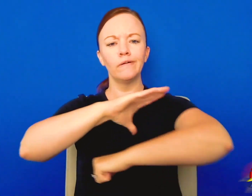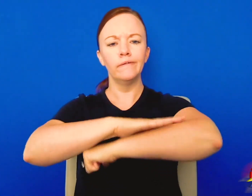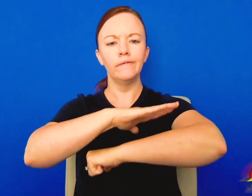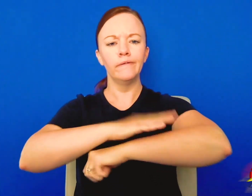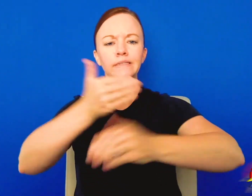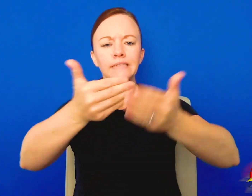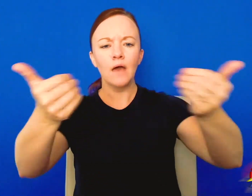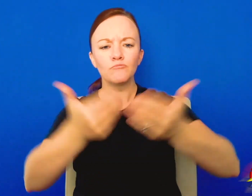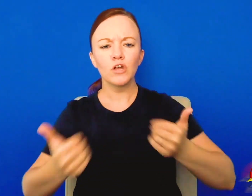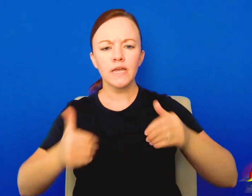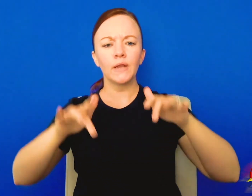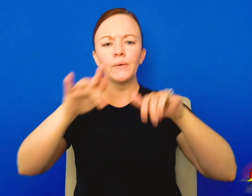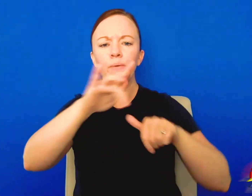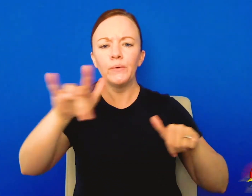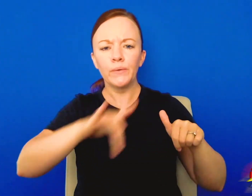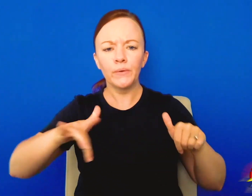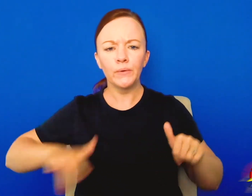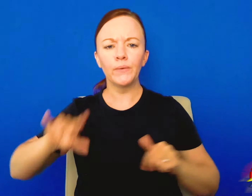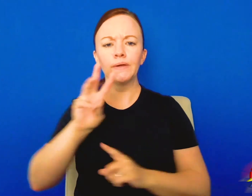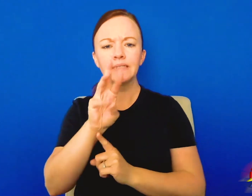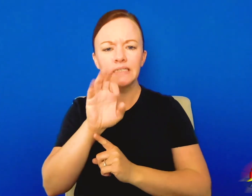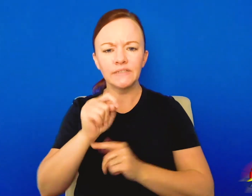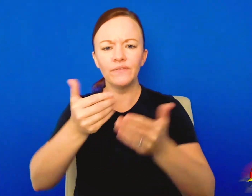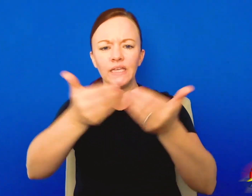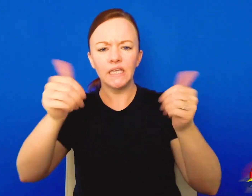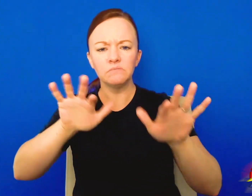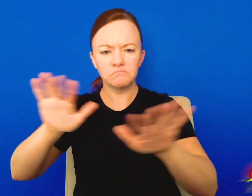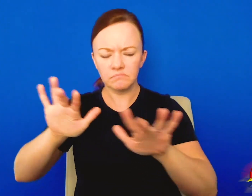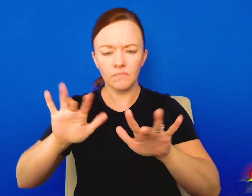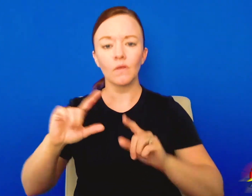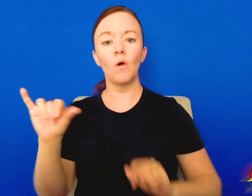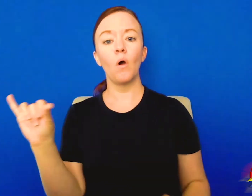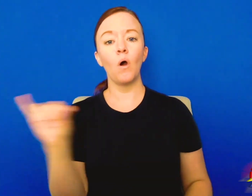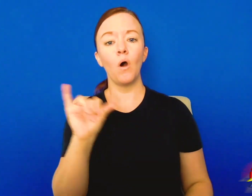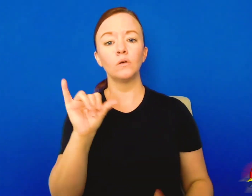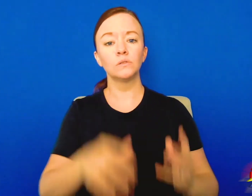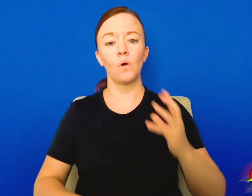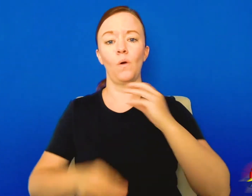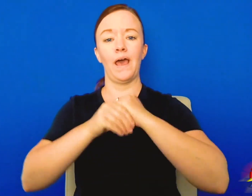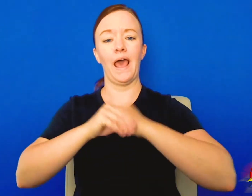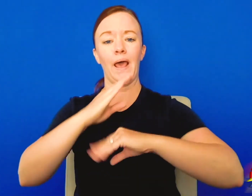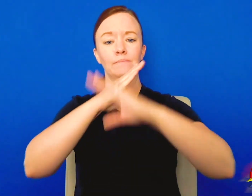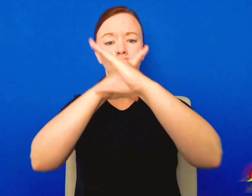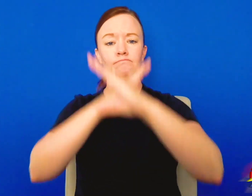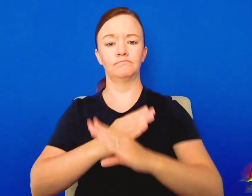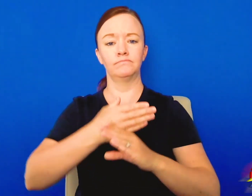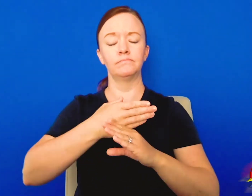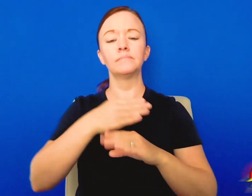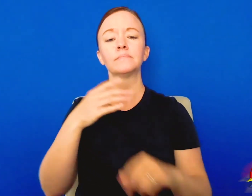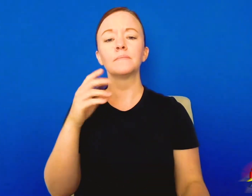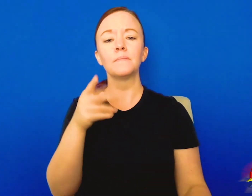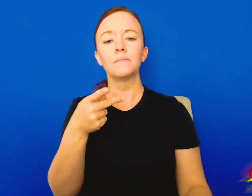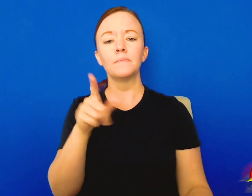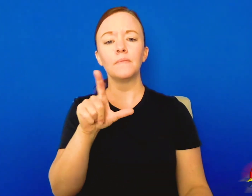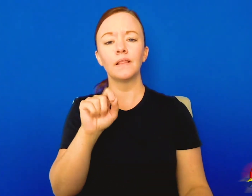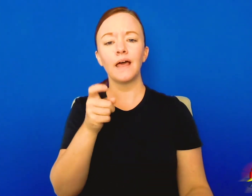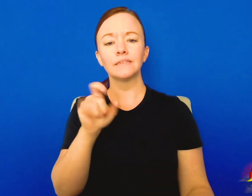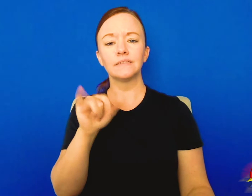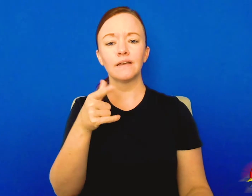SPACE, INSTALLED PLEXIGLASS BARRIERS, AND SUPPLY ADDITIONAL CLEANING SUPPLIES.